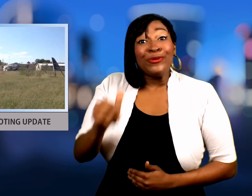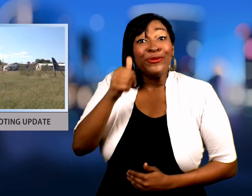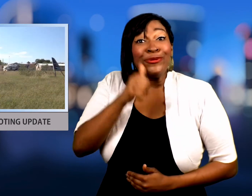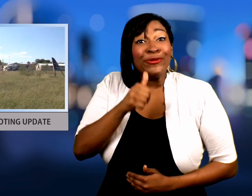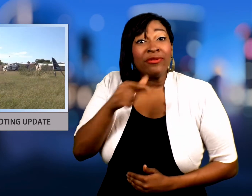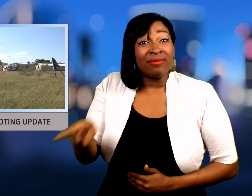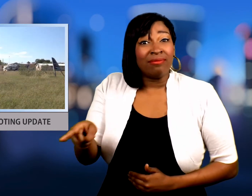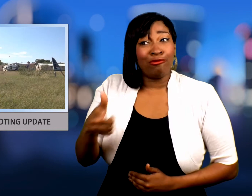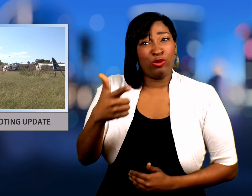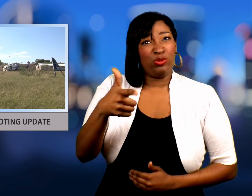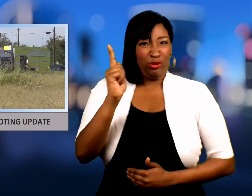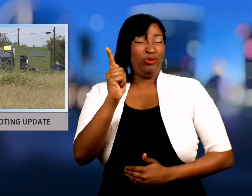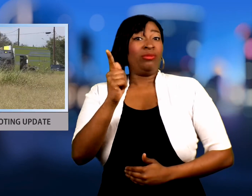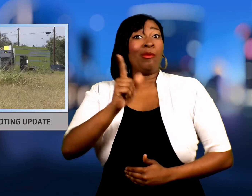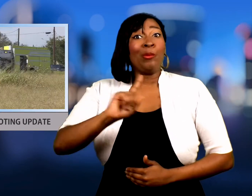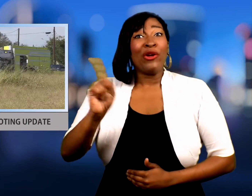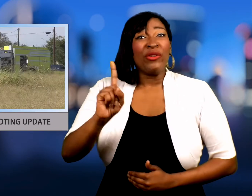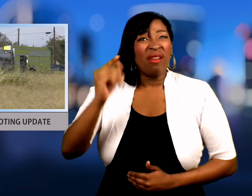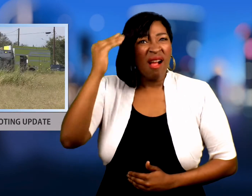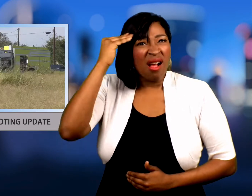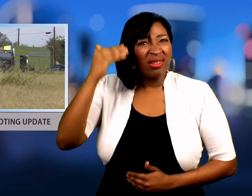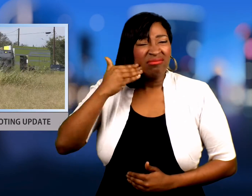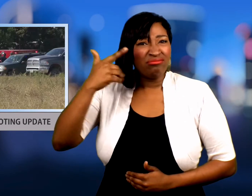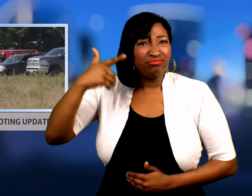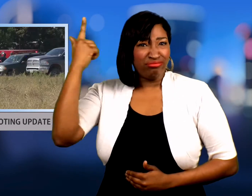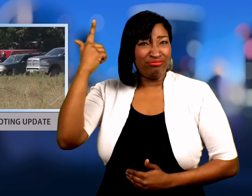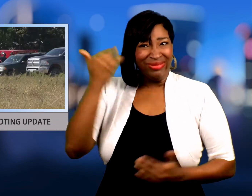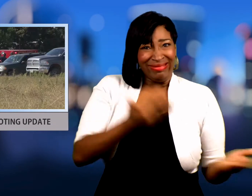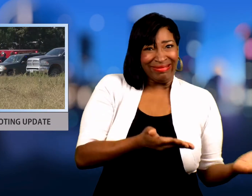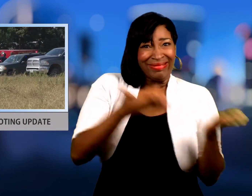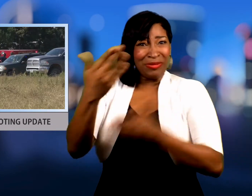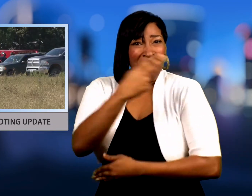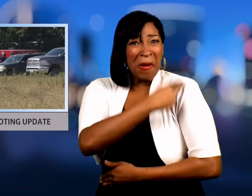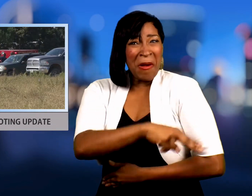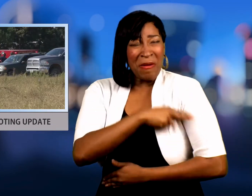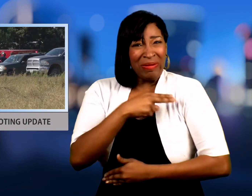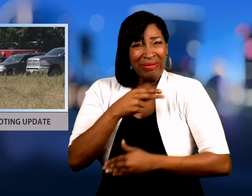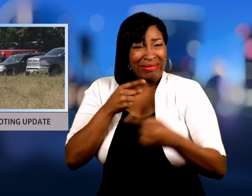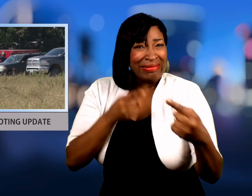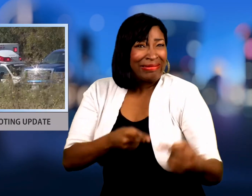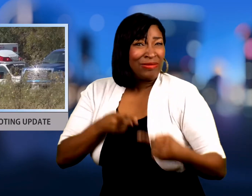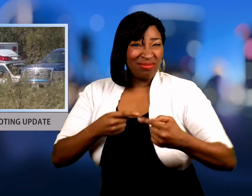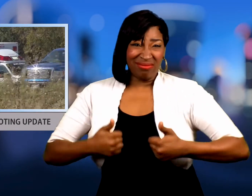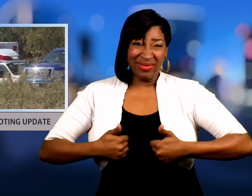shot in the head and is fighting for her life in the hospital.